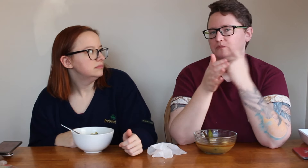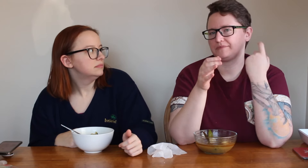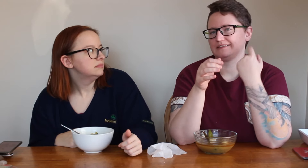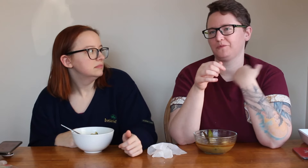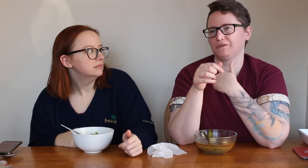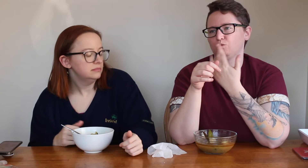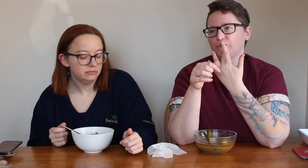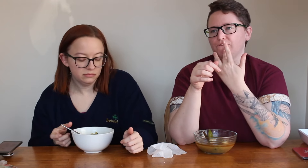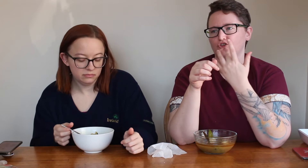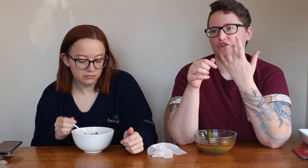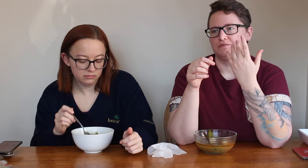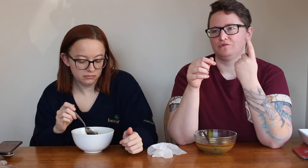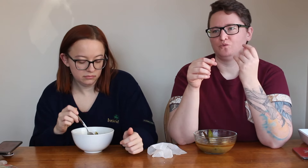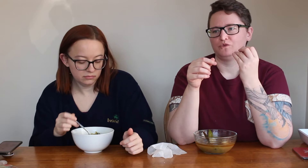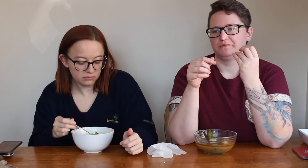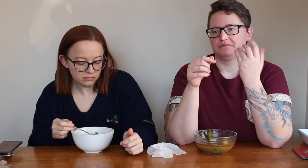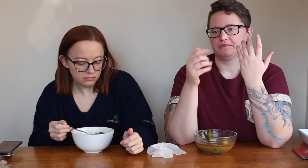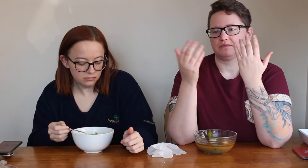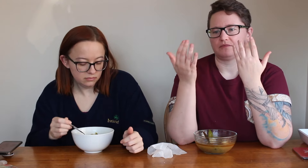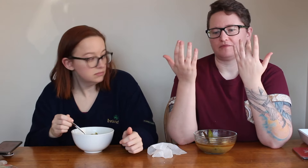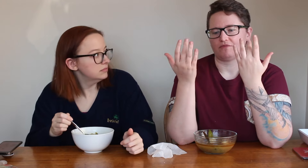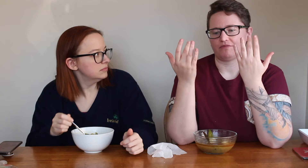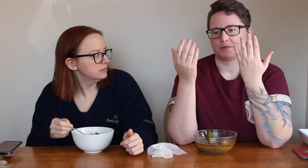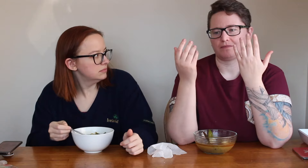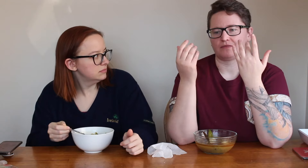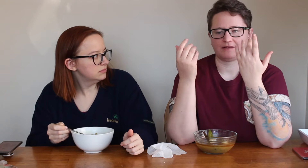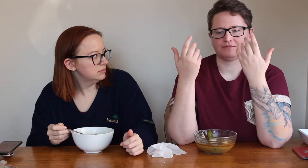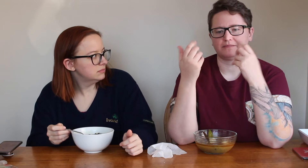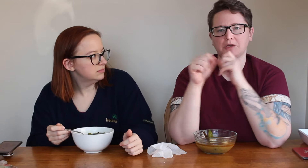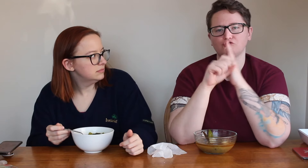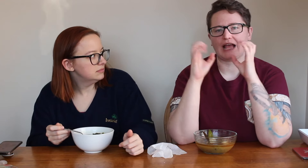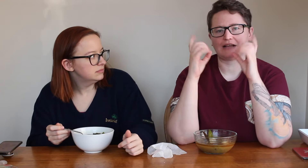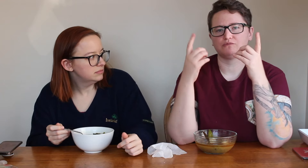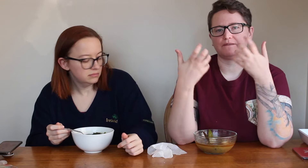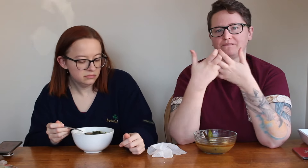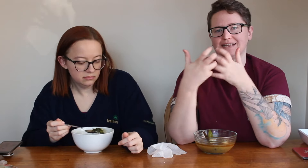Physical body and move and work on his coordination. So that's pretty much what we encourage right now but in the future